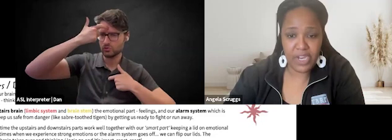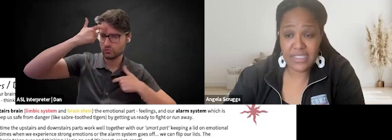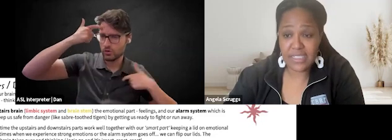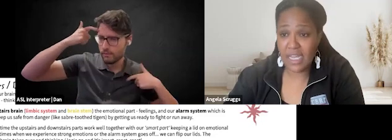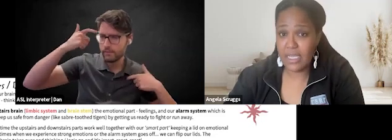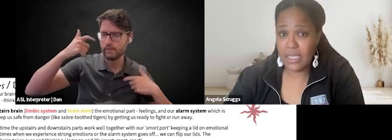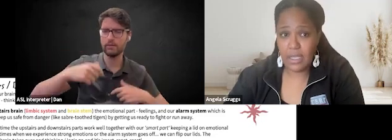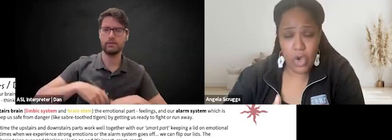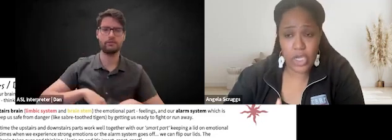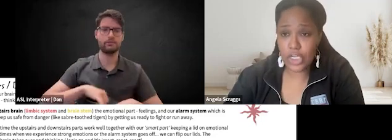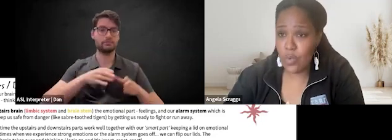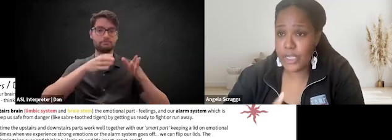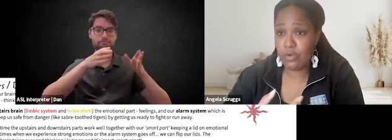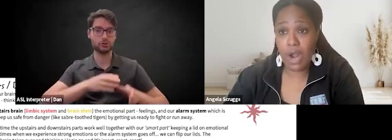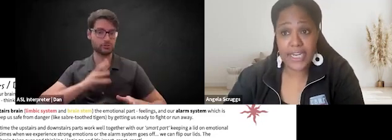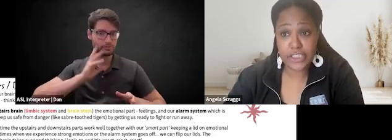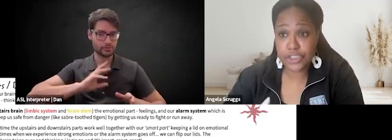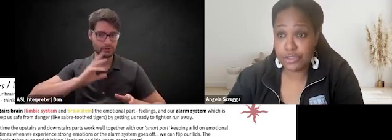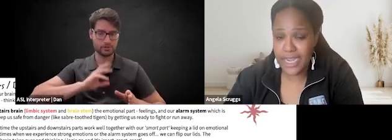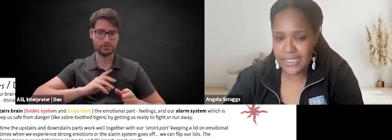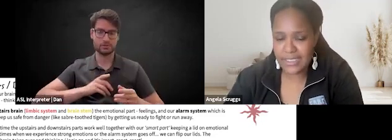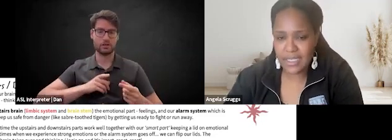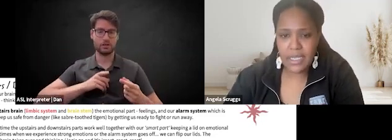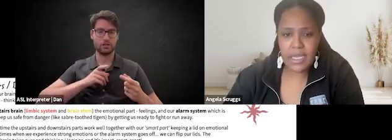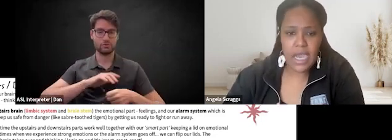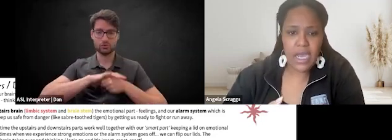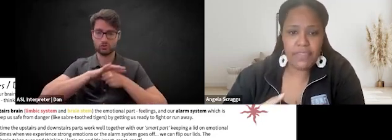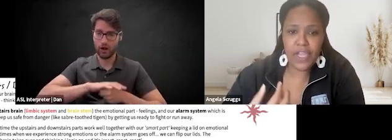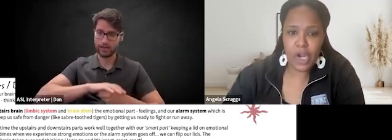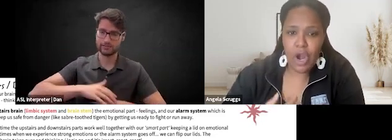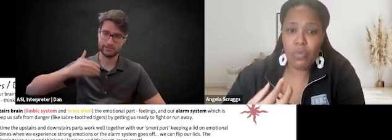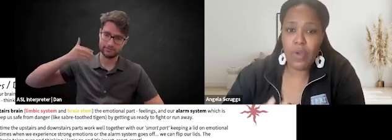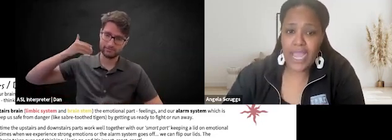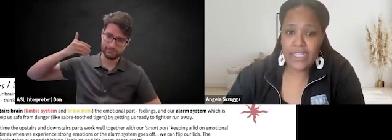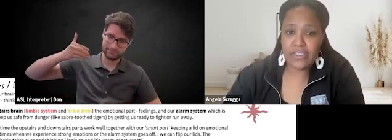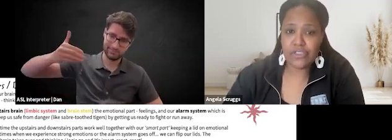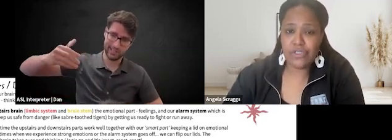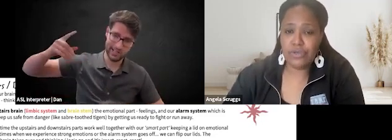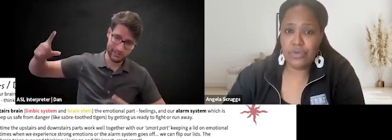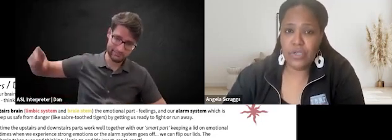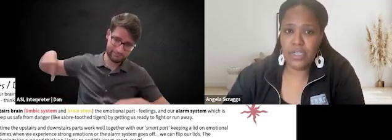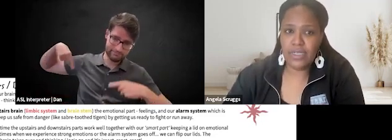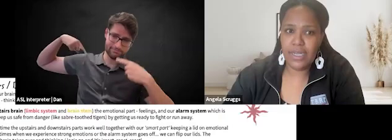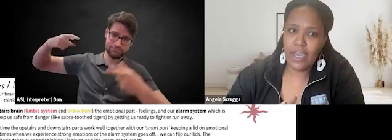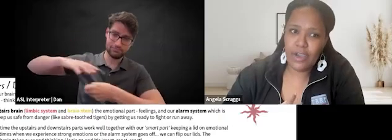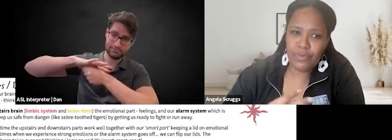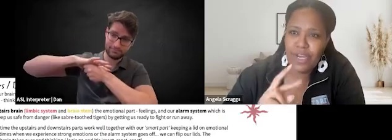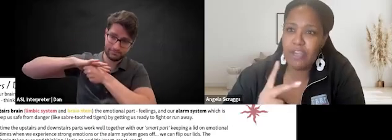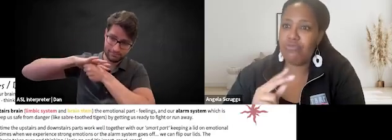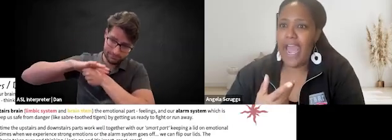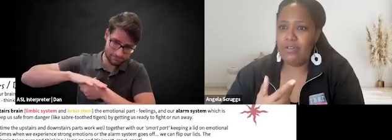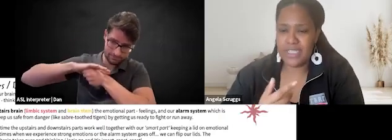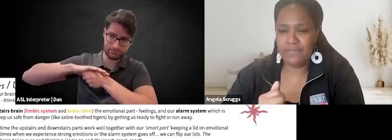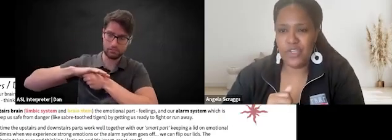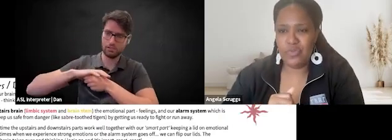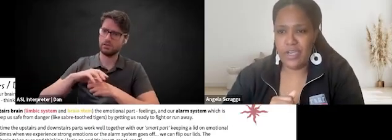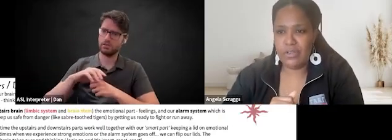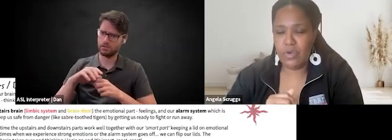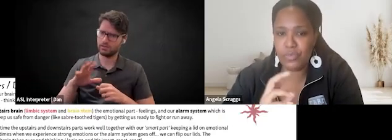experienced ongoing chronic stress, uh... there are ways to, uh... reroute, if you will,